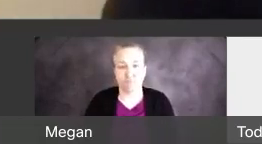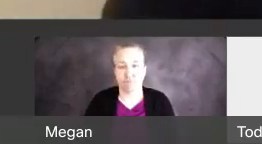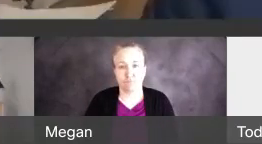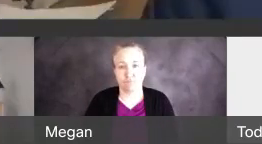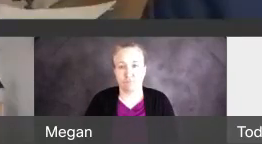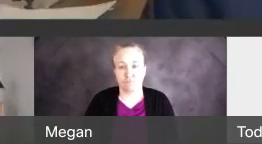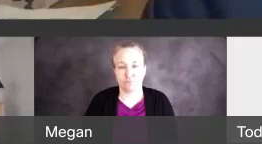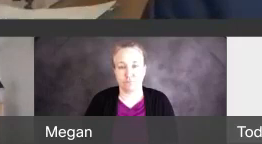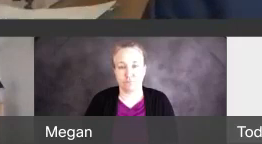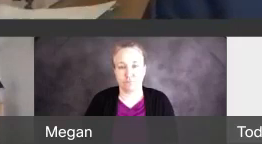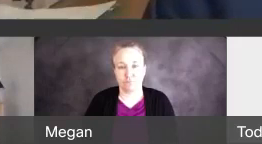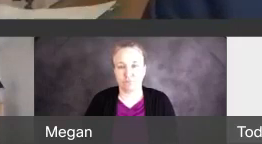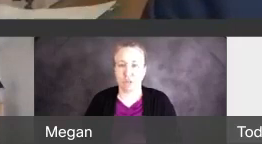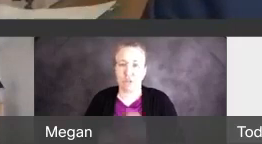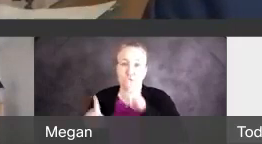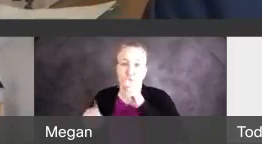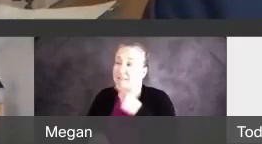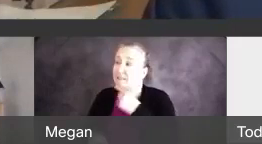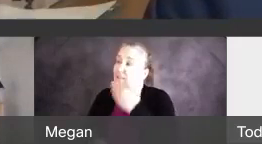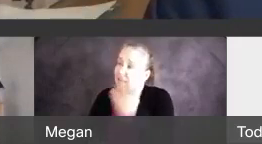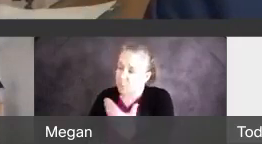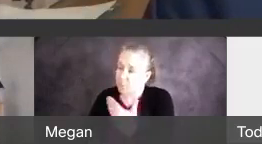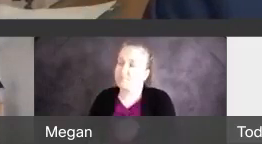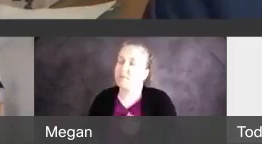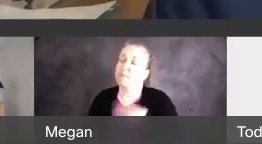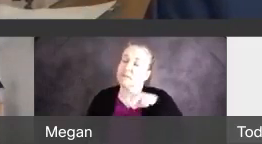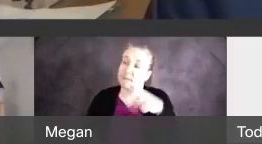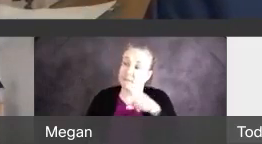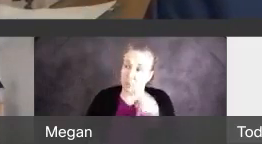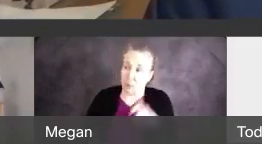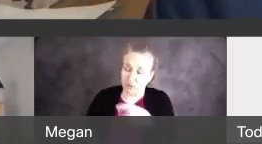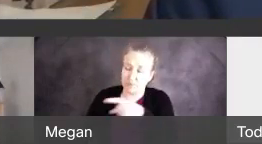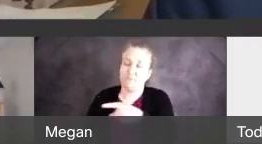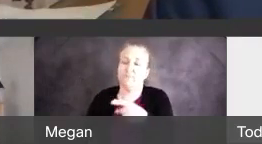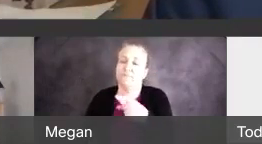[Reporter] Great, thank you, and my second question: the state told us yesterday that they